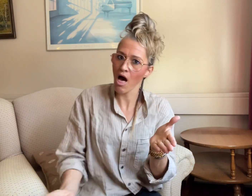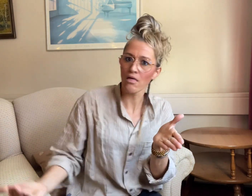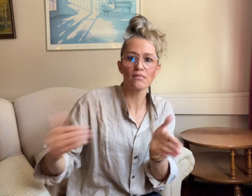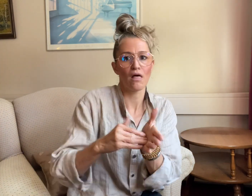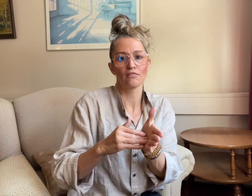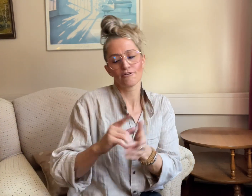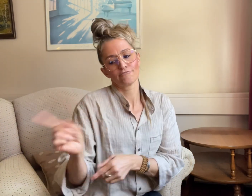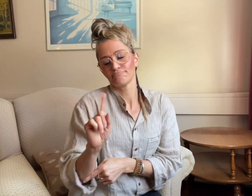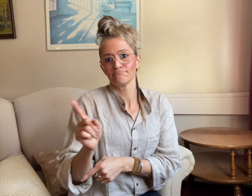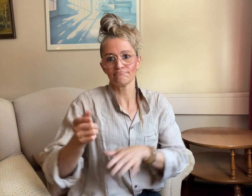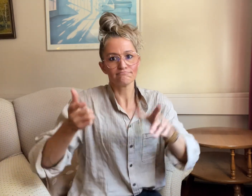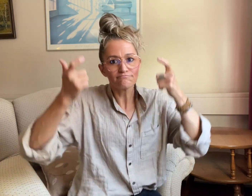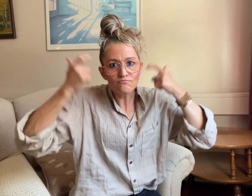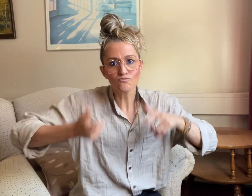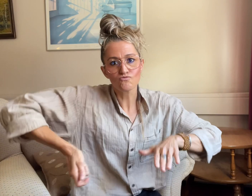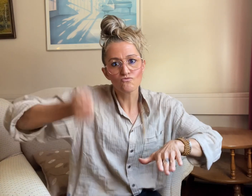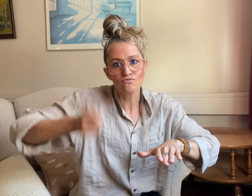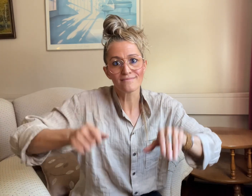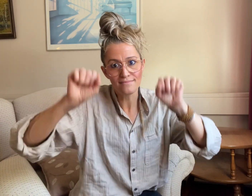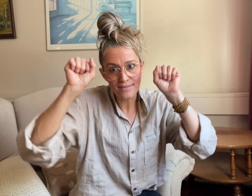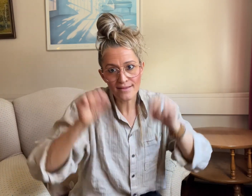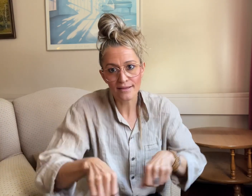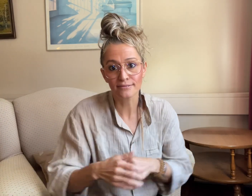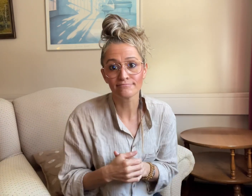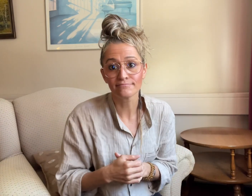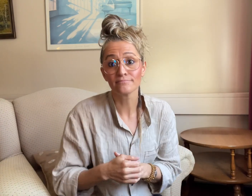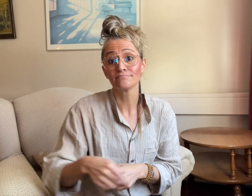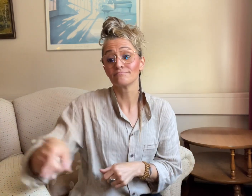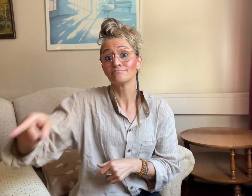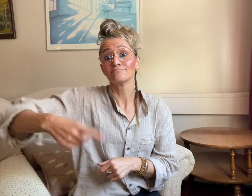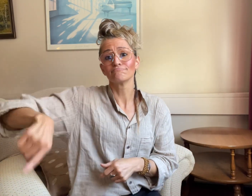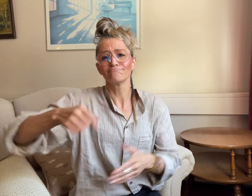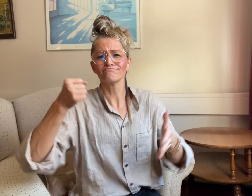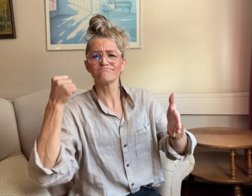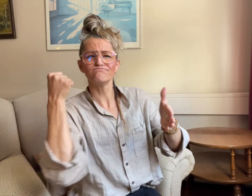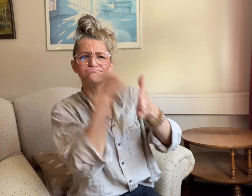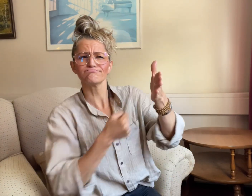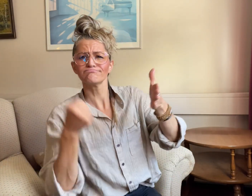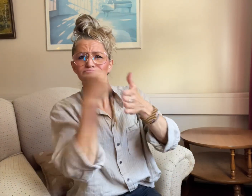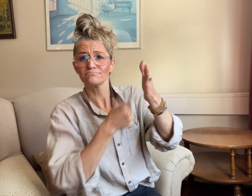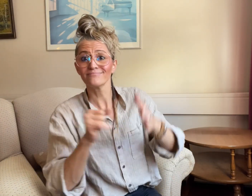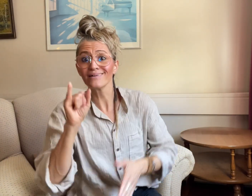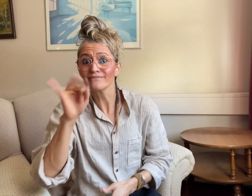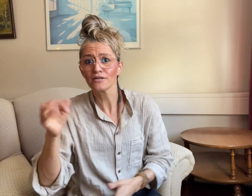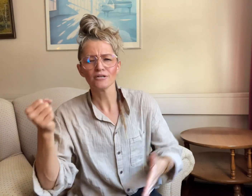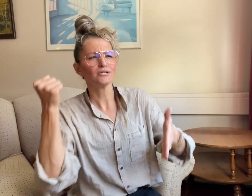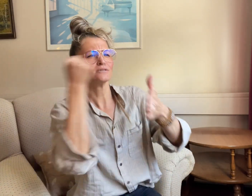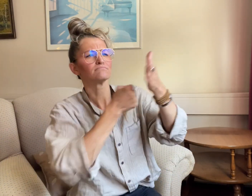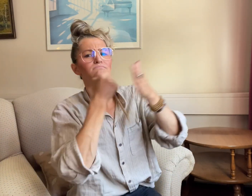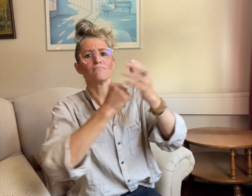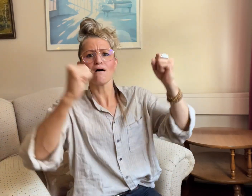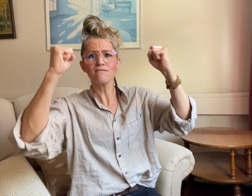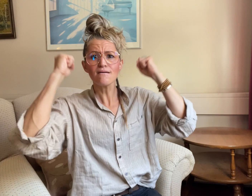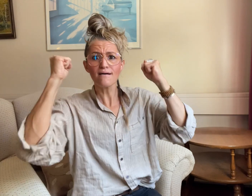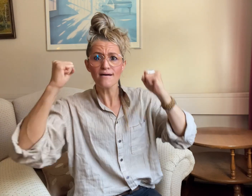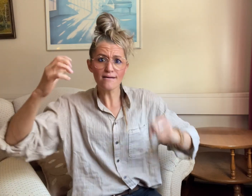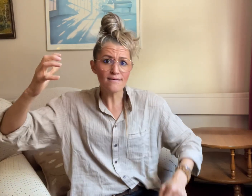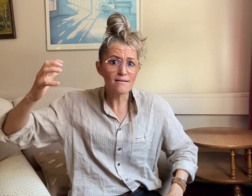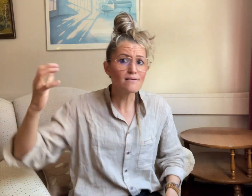to appeal against this decision. If the campaigners